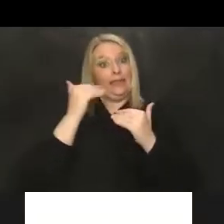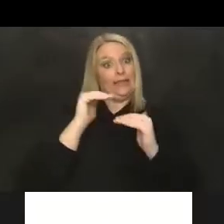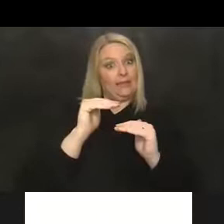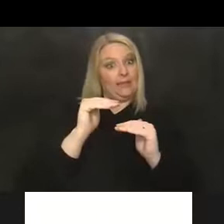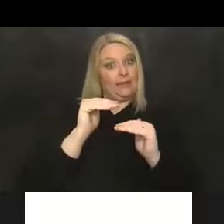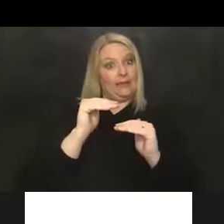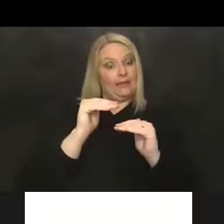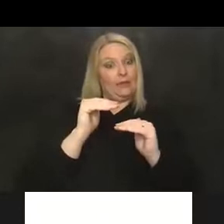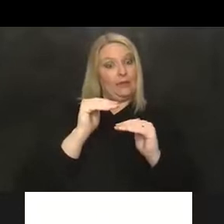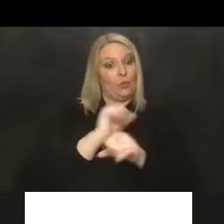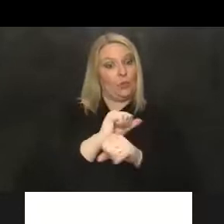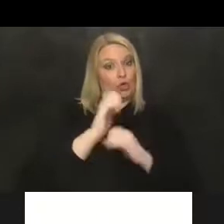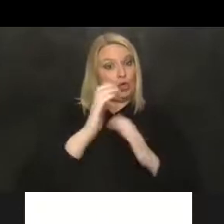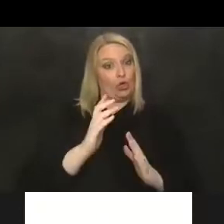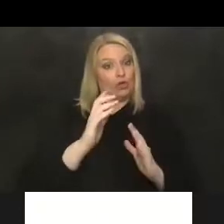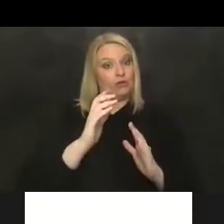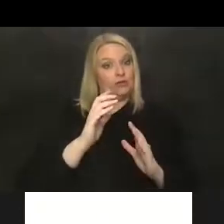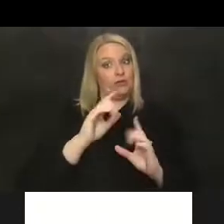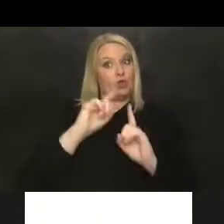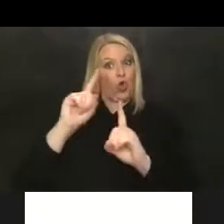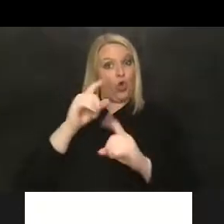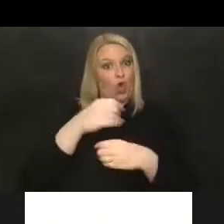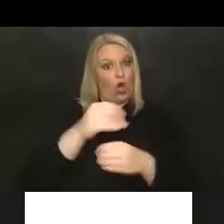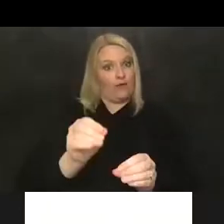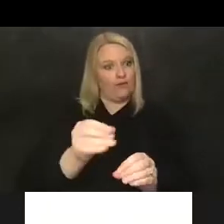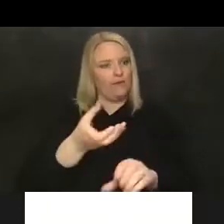employees are in the office now, and sort of forcing a work from home situation, because